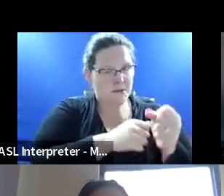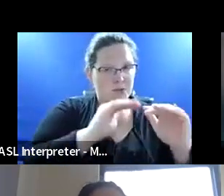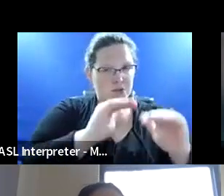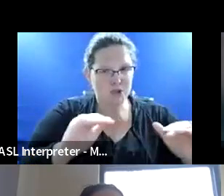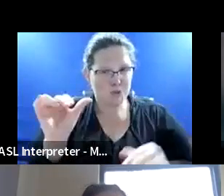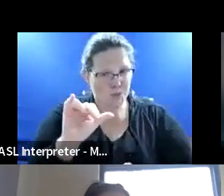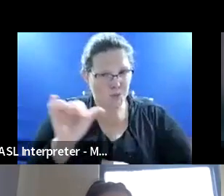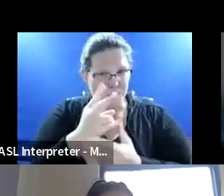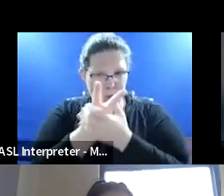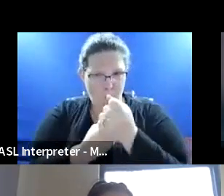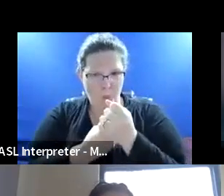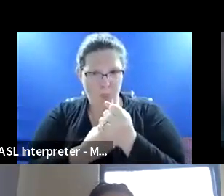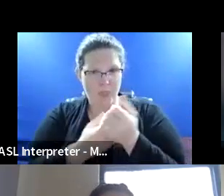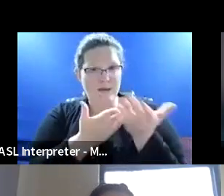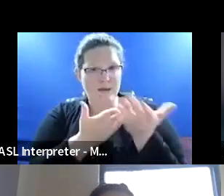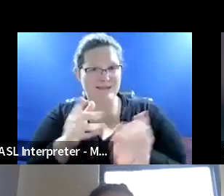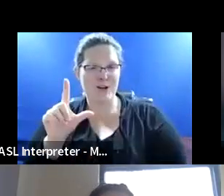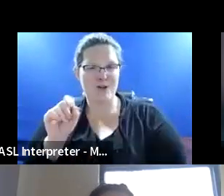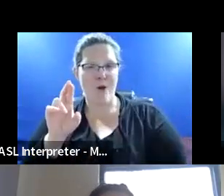I THINK THAT IS SUCH A GREAT POINT AND I LOVE THE IDEA THAT PARENTS SUPPORT AS WELL. SO YOU ARE HITTING IT FROM BOTH ANGLES.